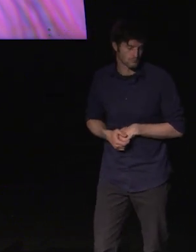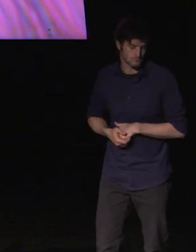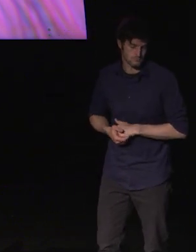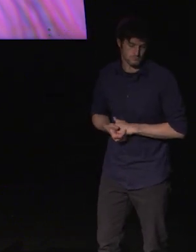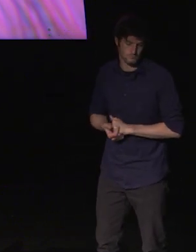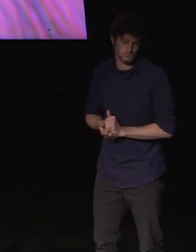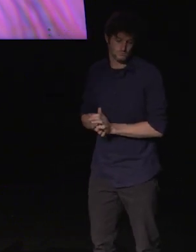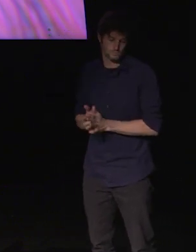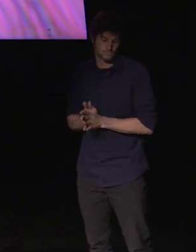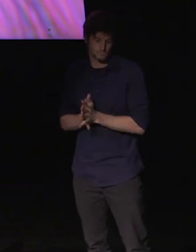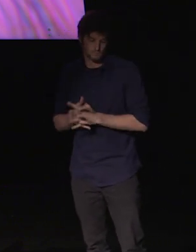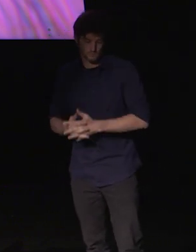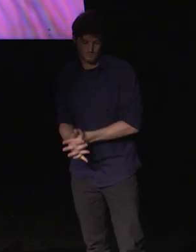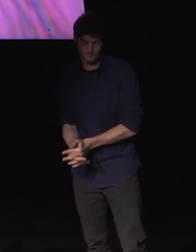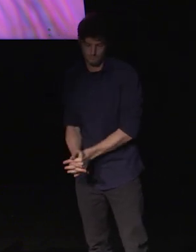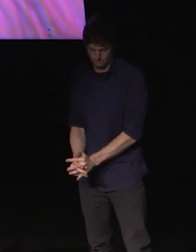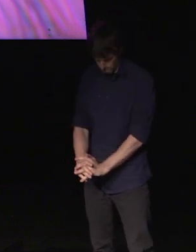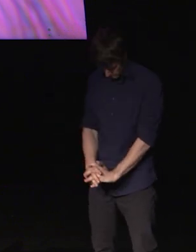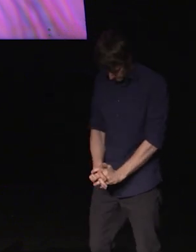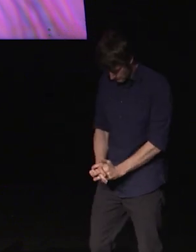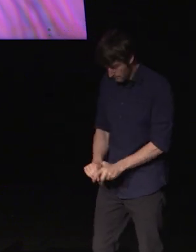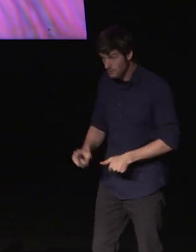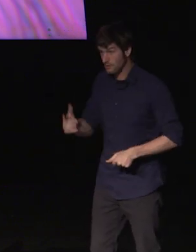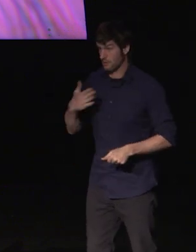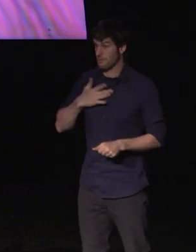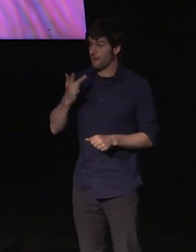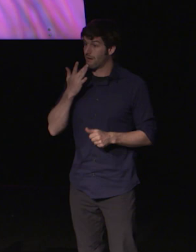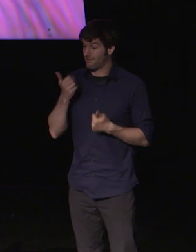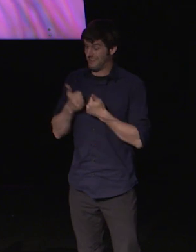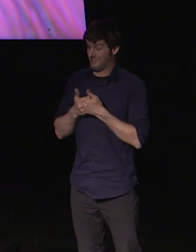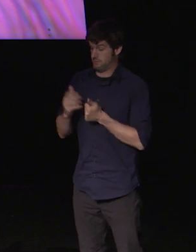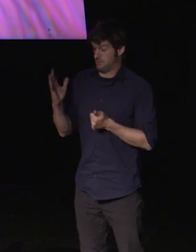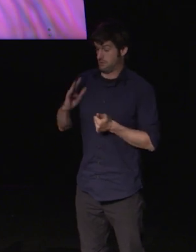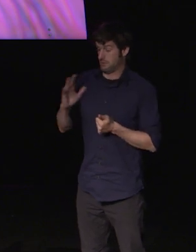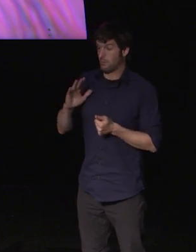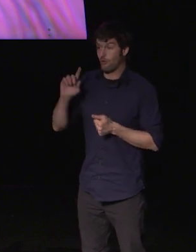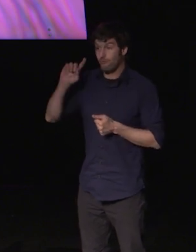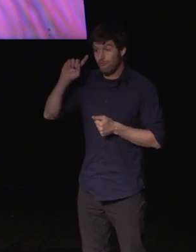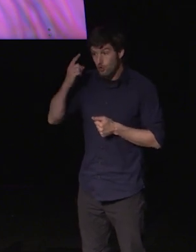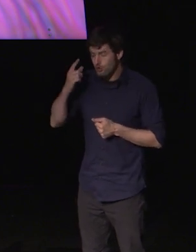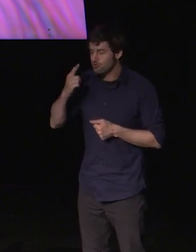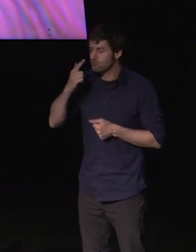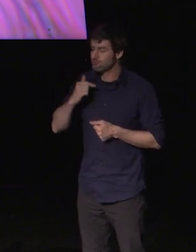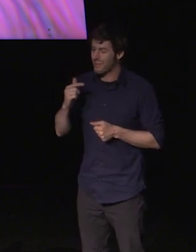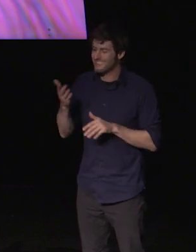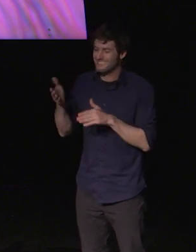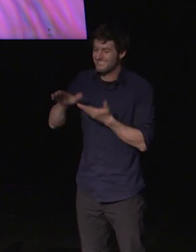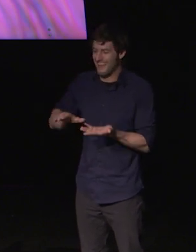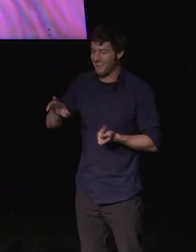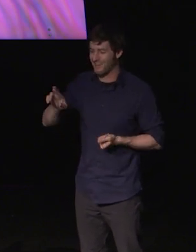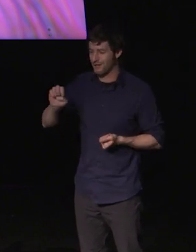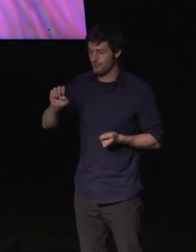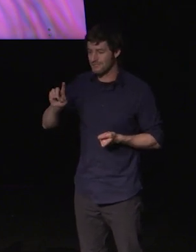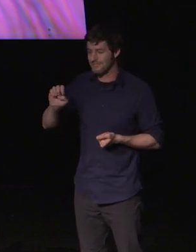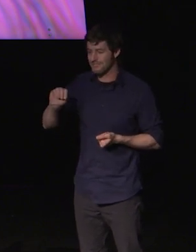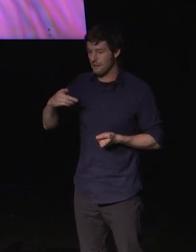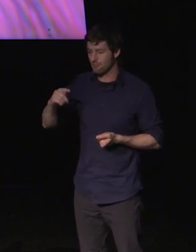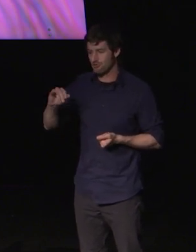my favorite game of all time used to be the first Red Dead Redemption, just because I was a huge western fan.